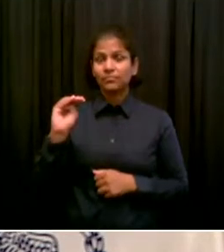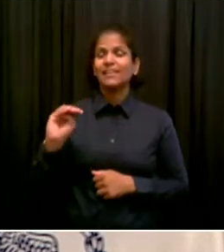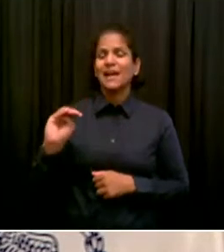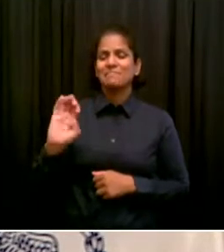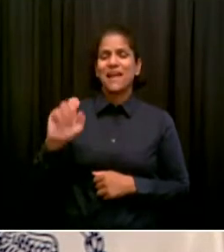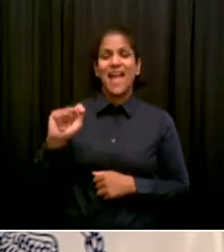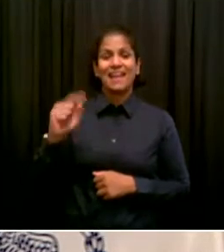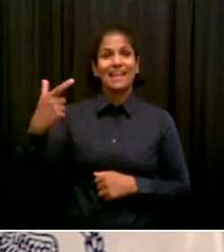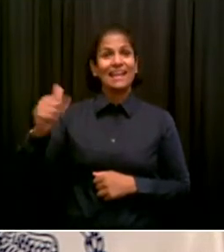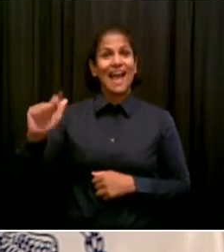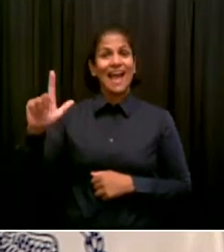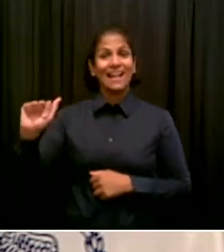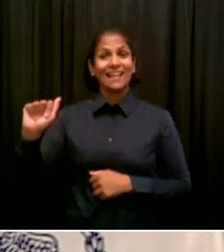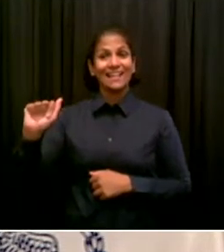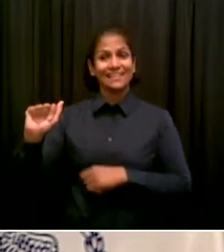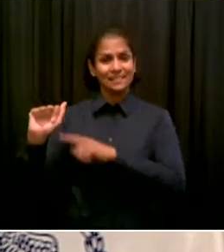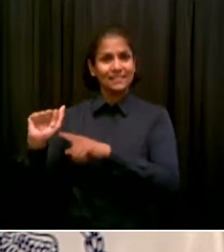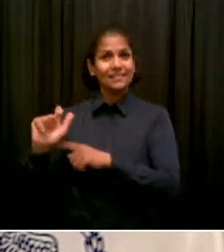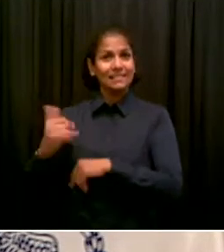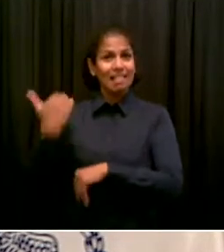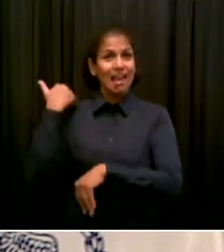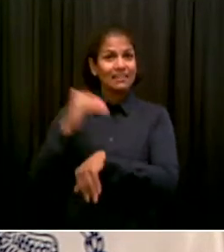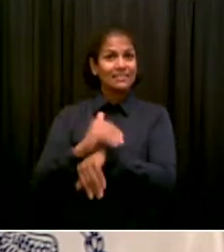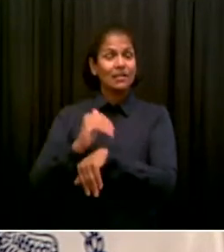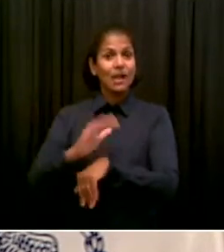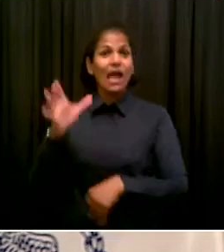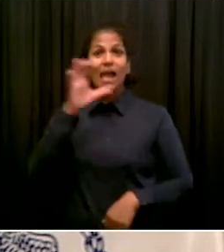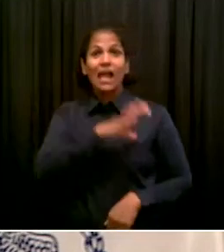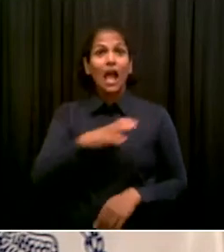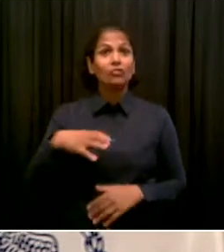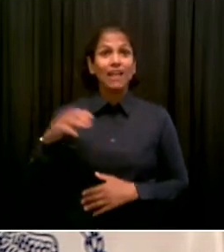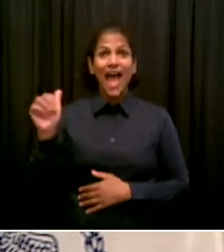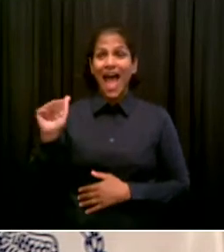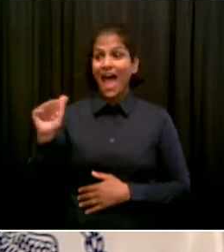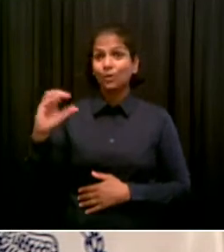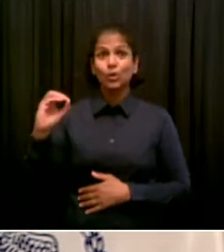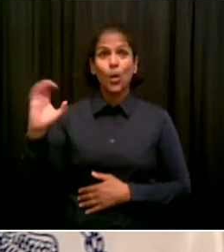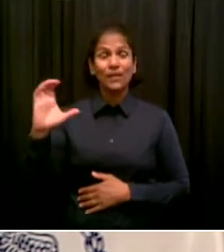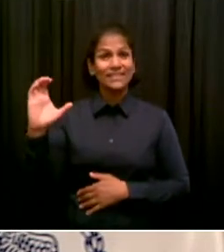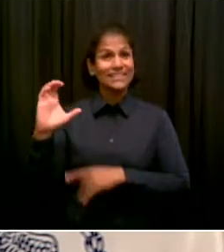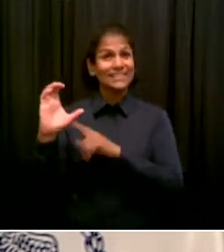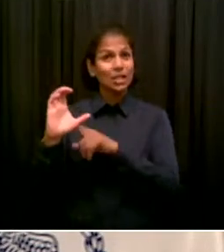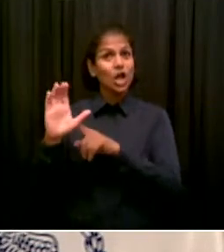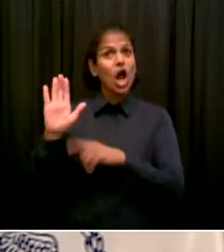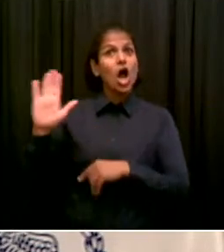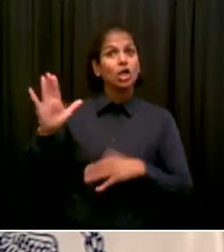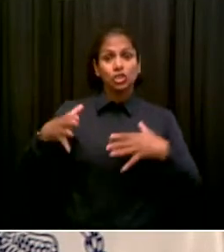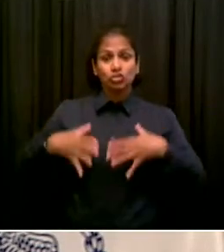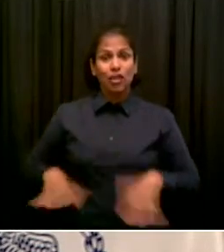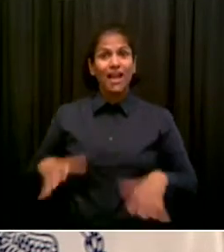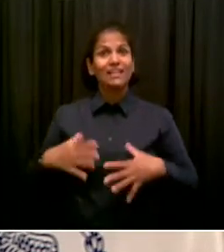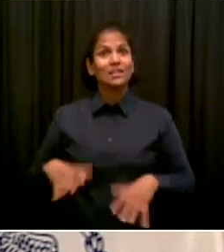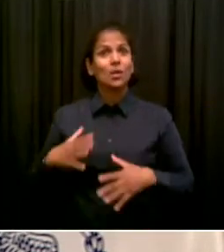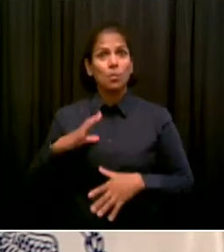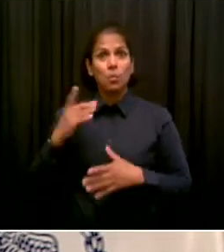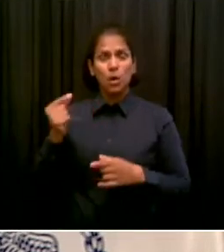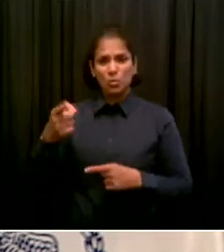YOU SPOKE ABOUT THE MET GALA, I WAS WONDERING IF YOU